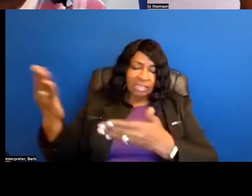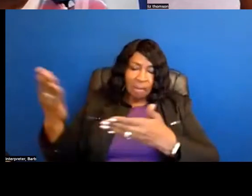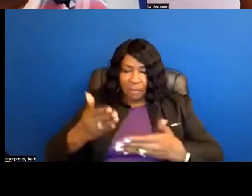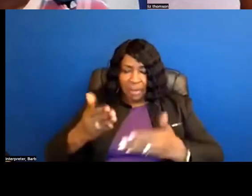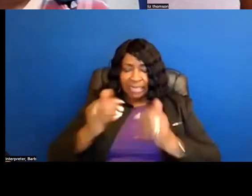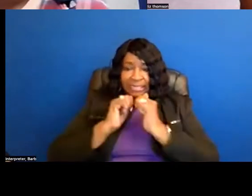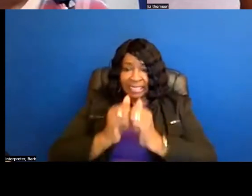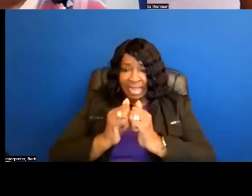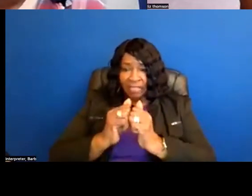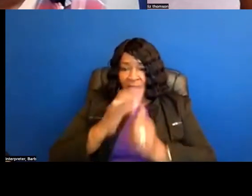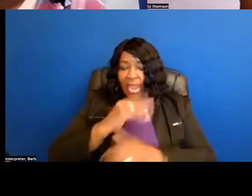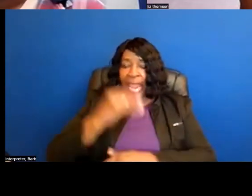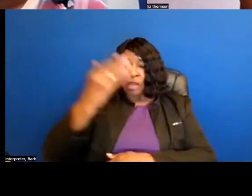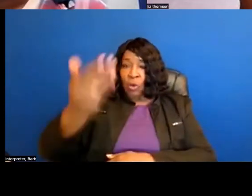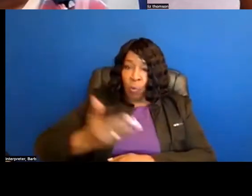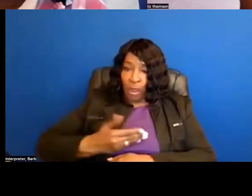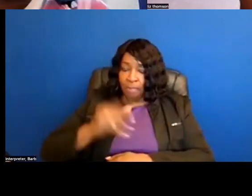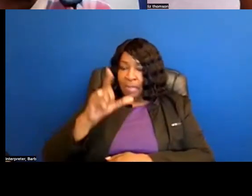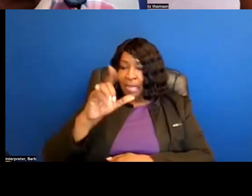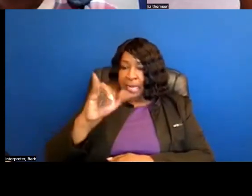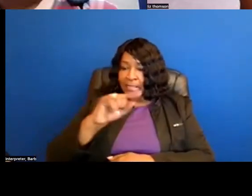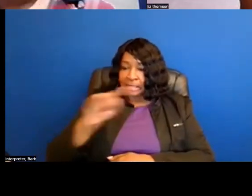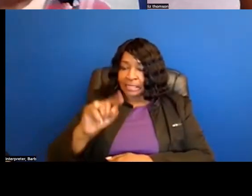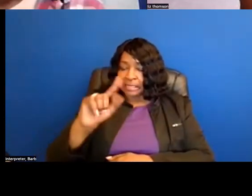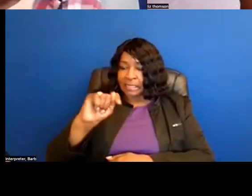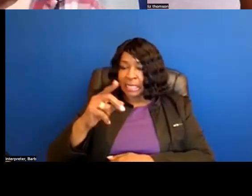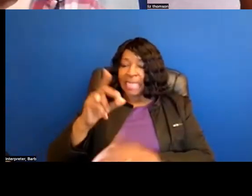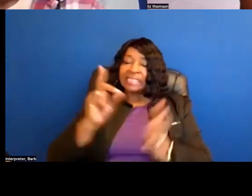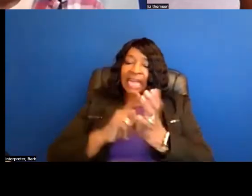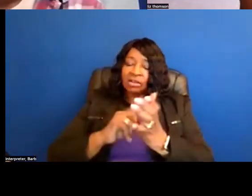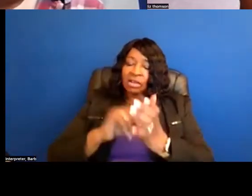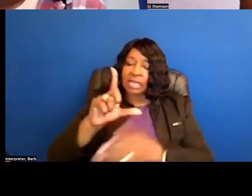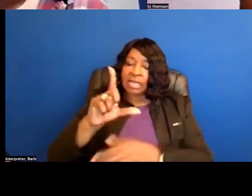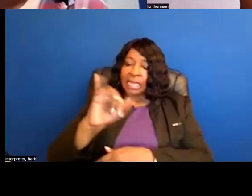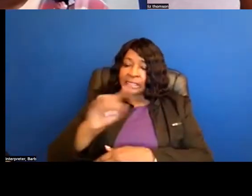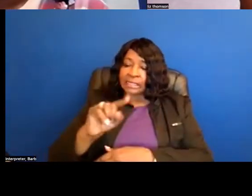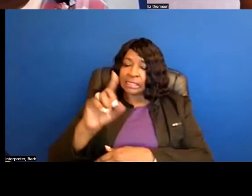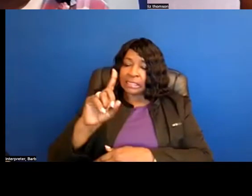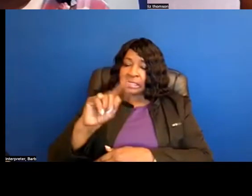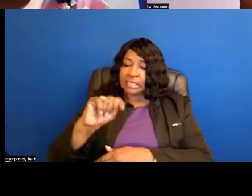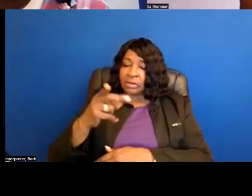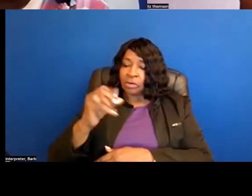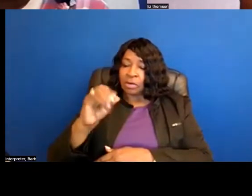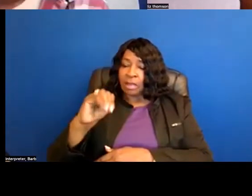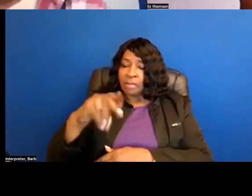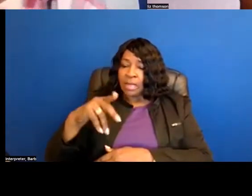and welcome Liz Thomson, Dr. Liz Thomson, and Dr. Toni Saia,